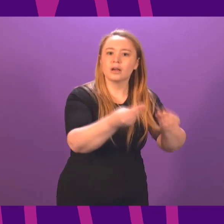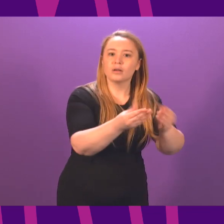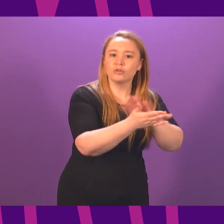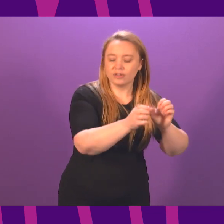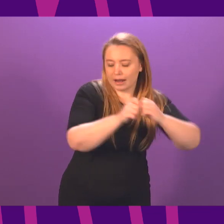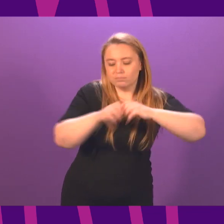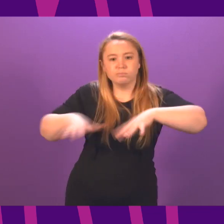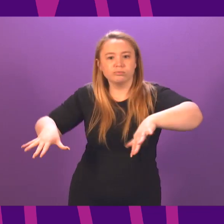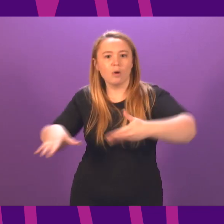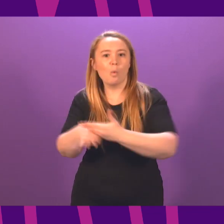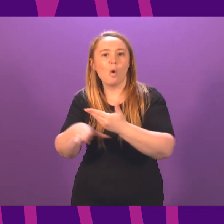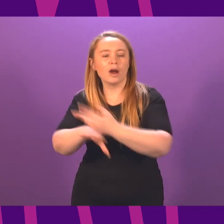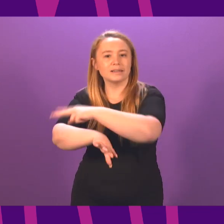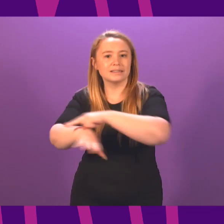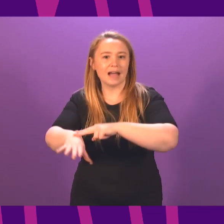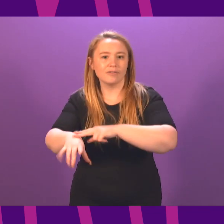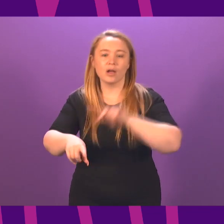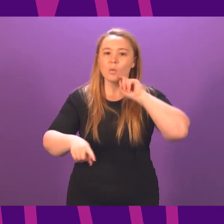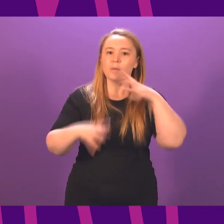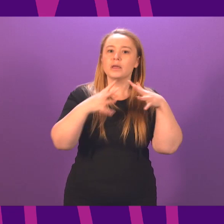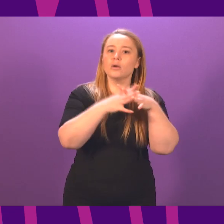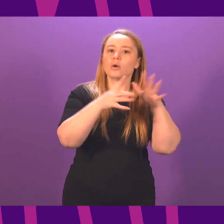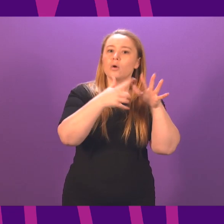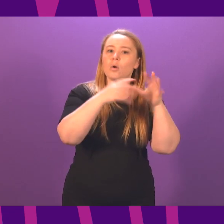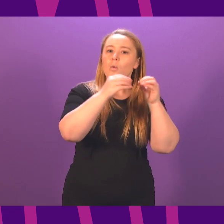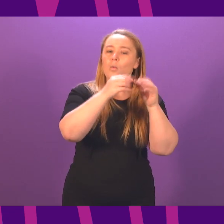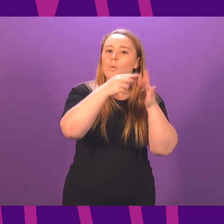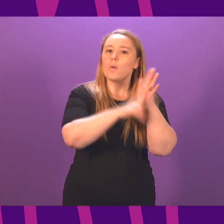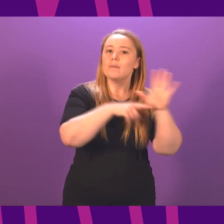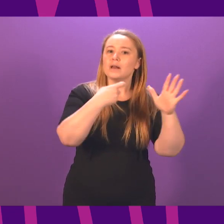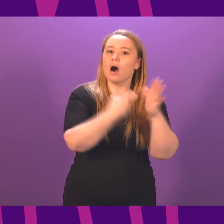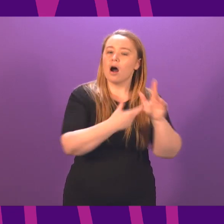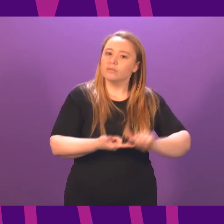among their workforces. There will be webinars with care home workers to ensure that legitimate